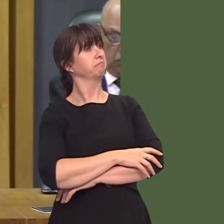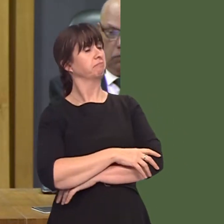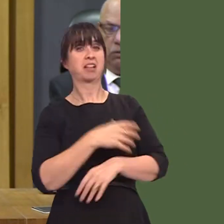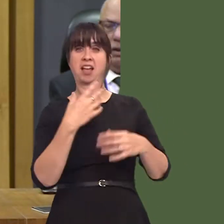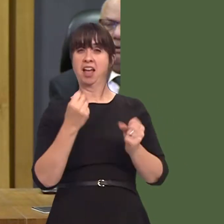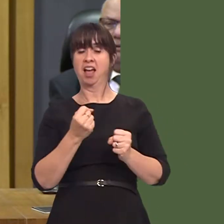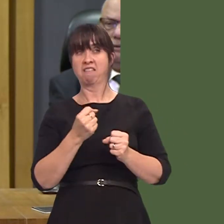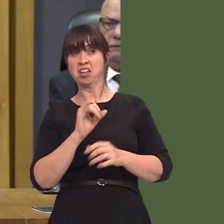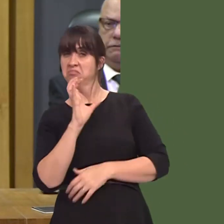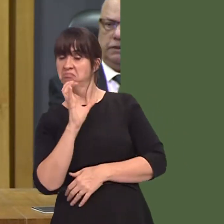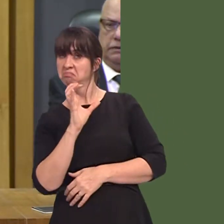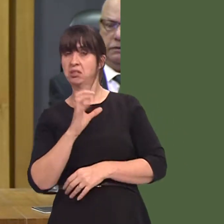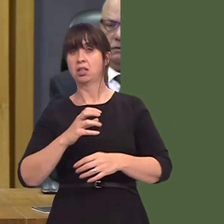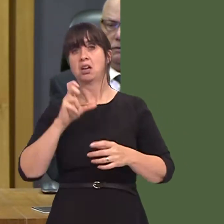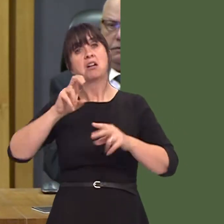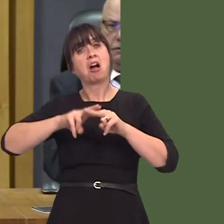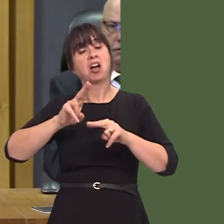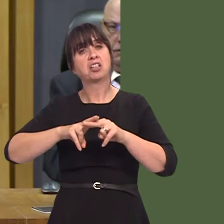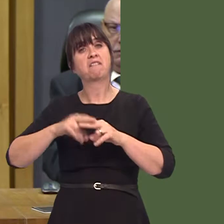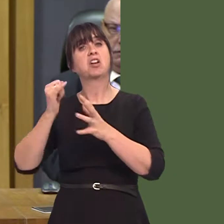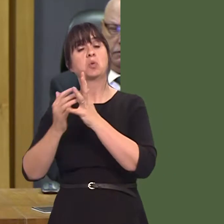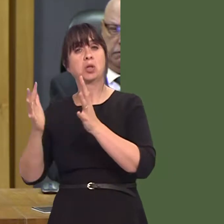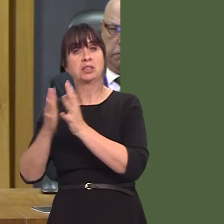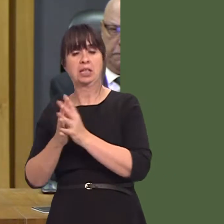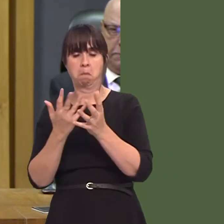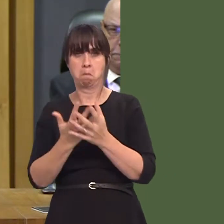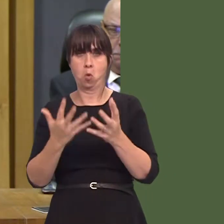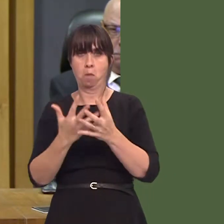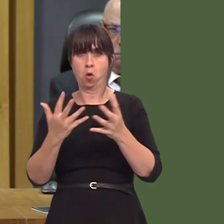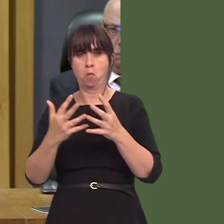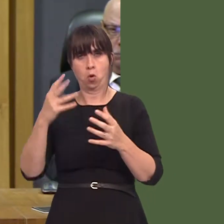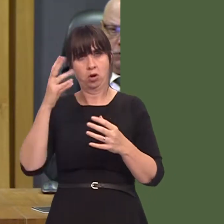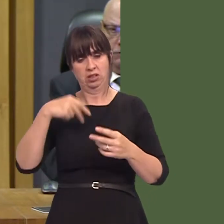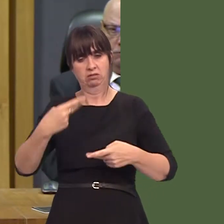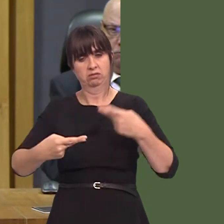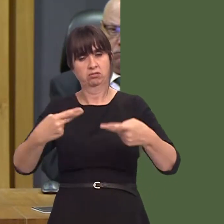an increase in rough sleepers in Cardiff and Swansea and that those sleeping on the streets